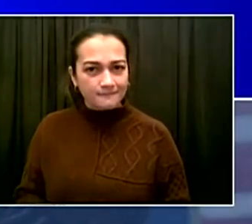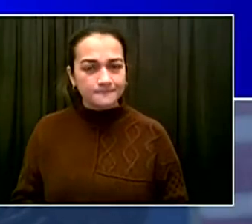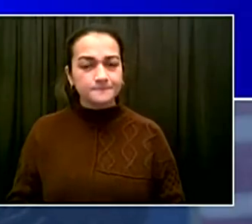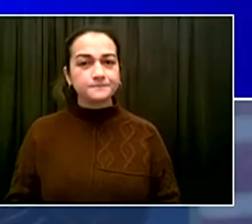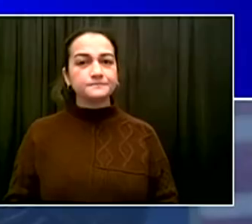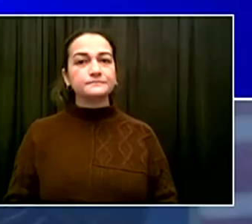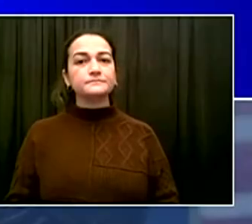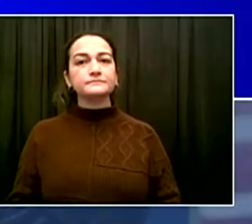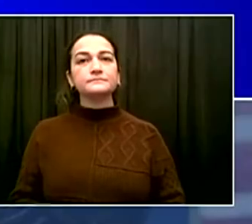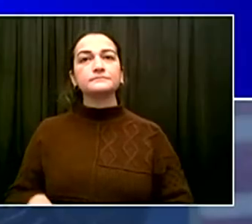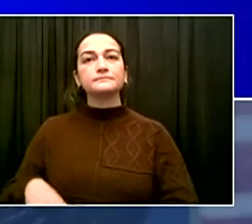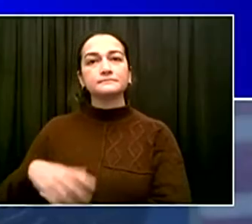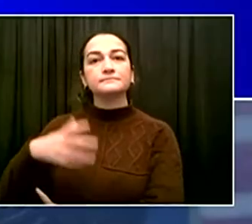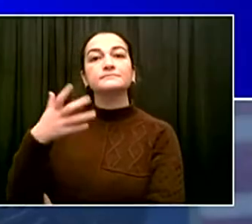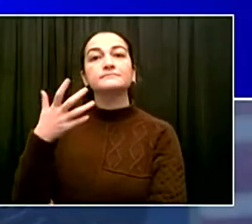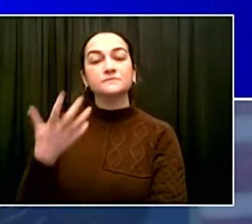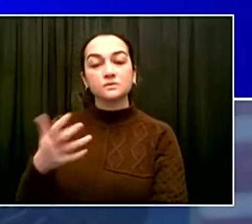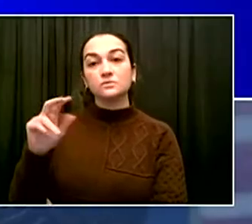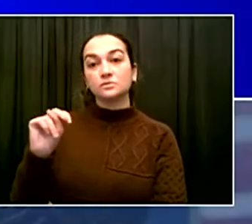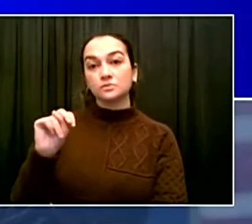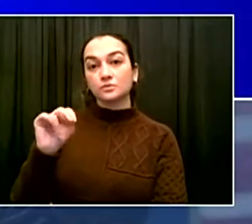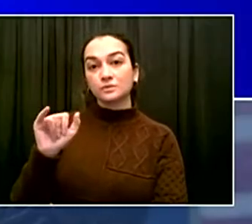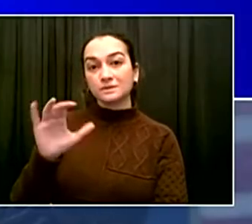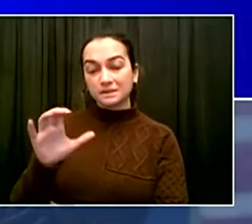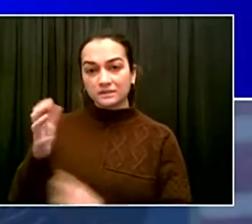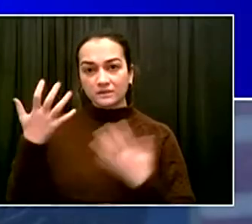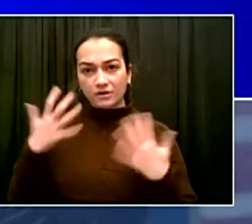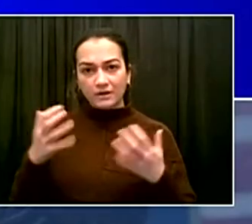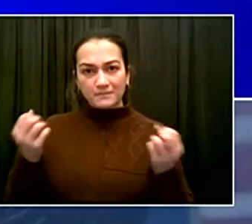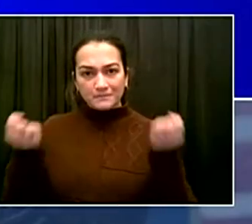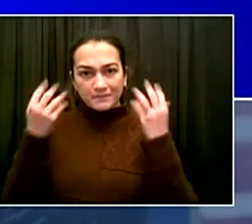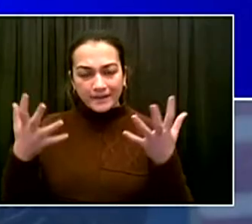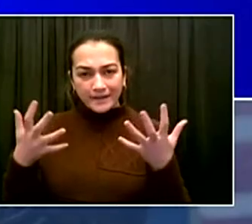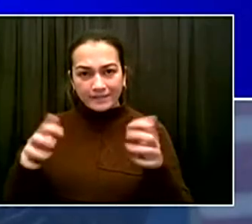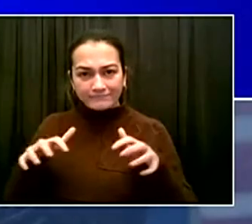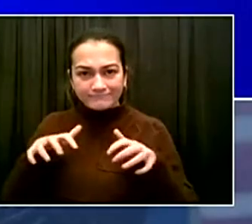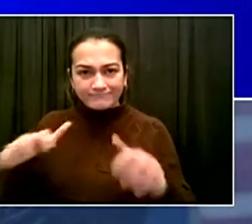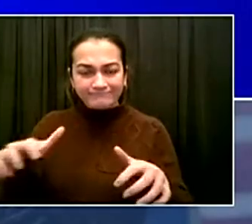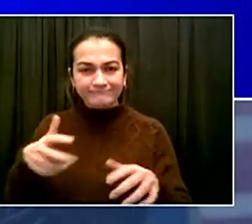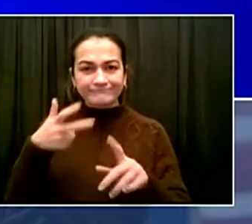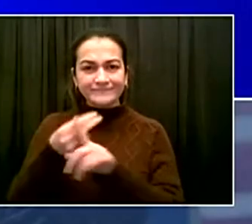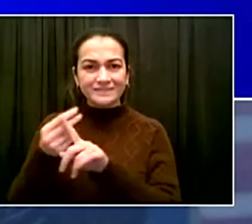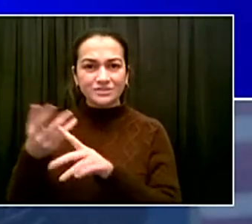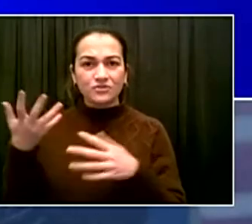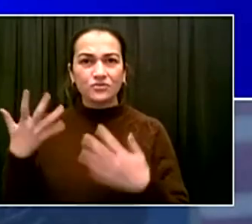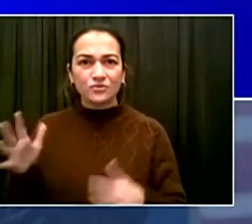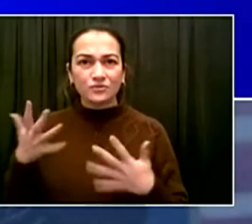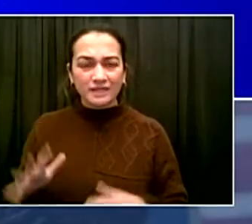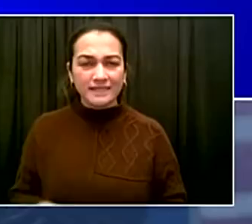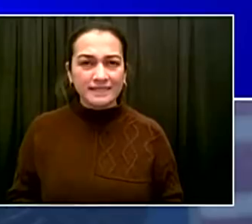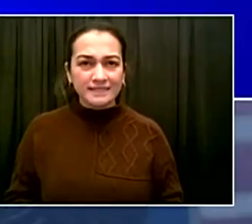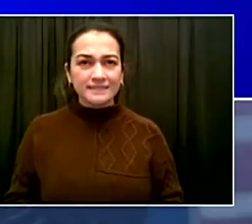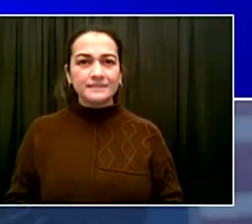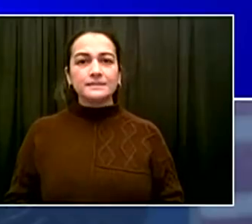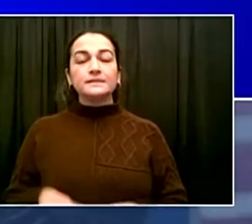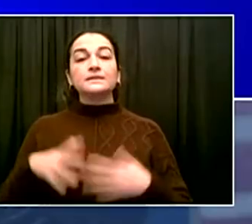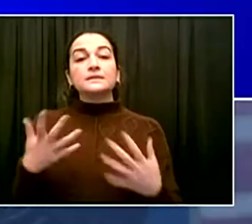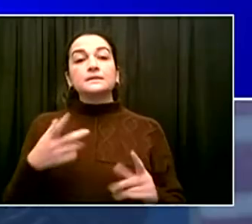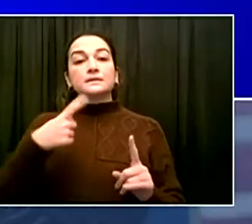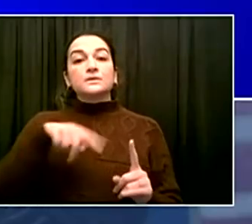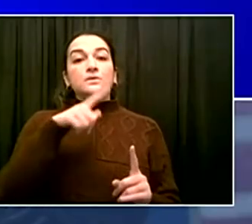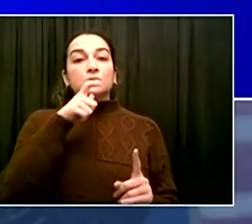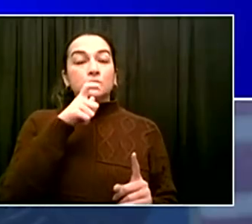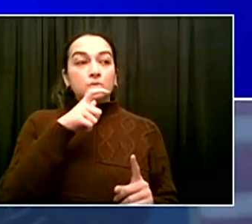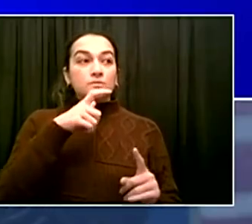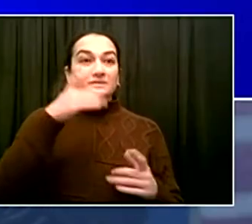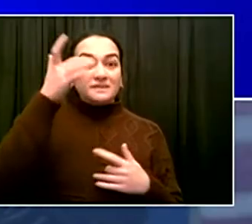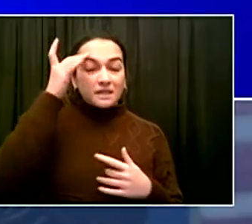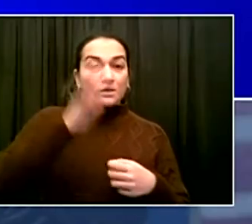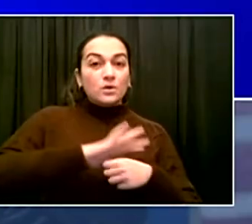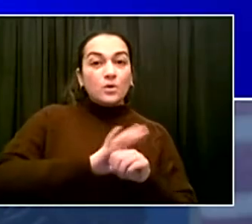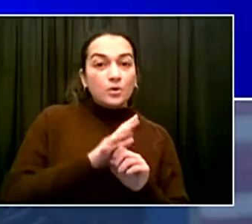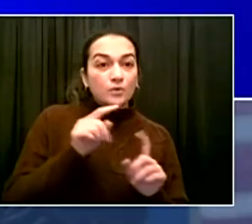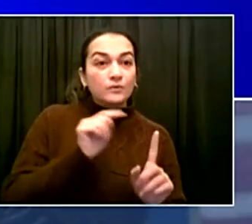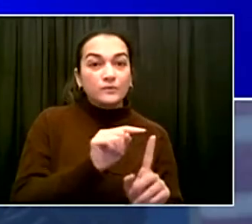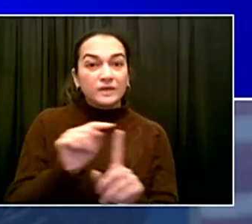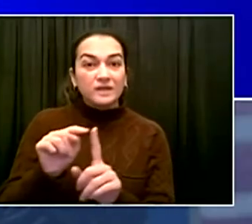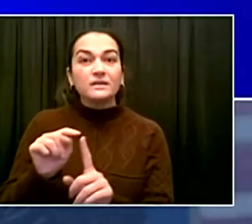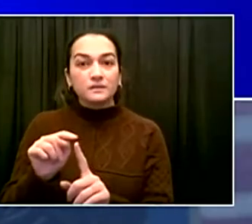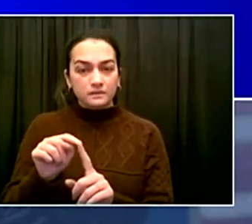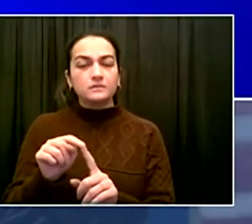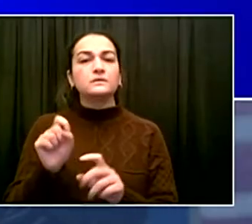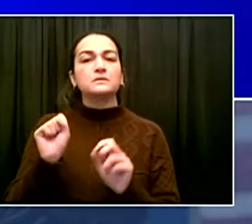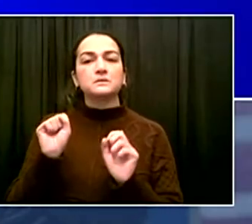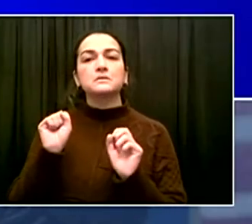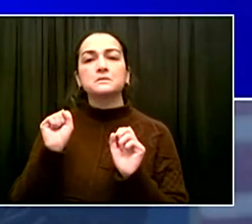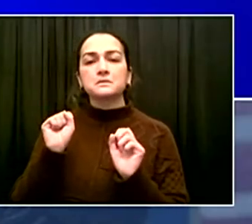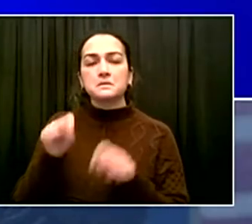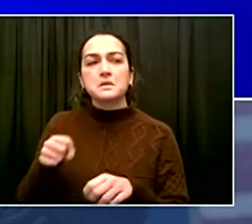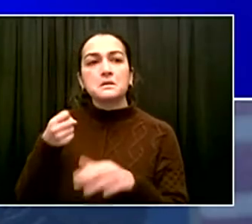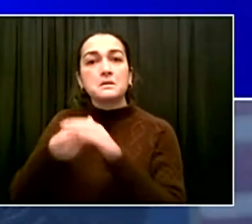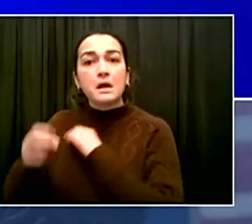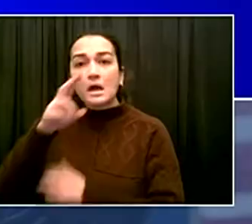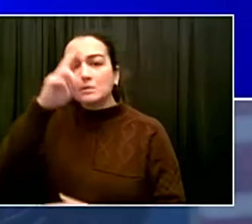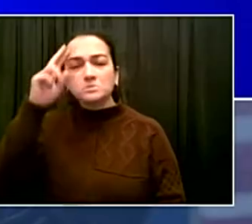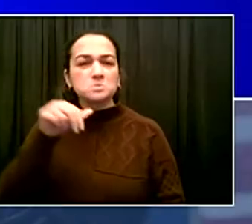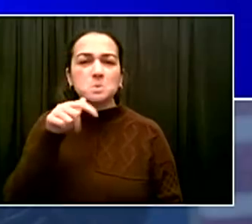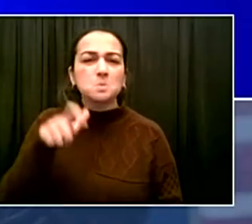MOST IMPORTANTLY, IT HELPS YOU